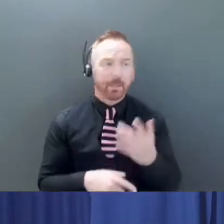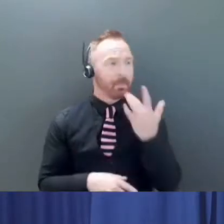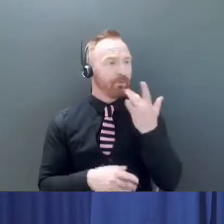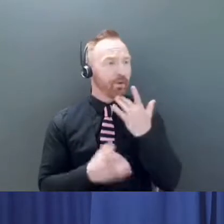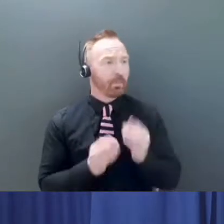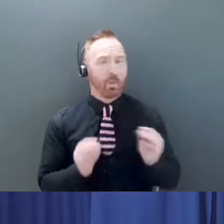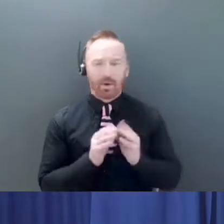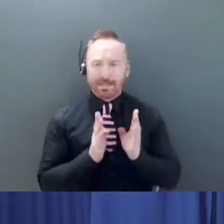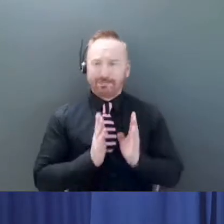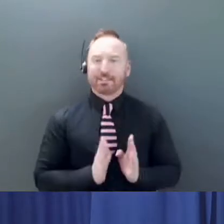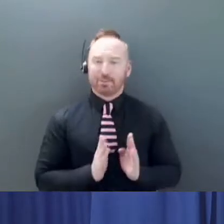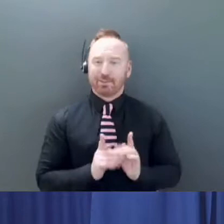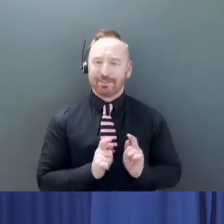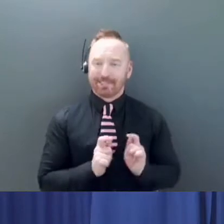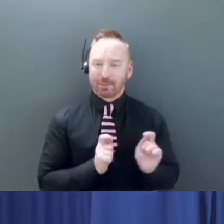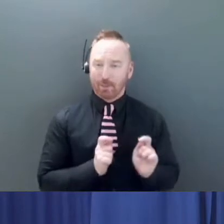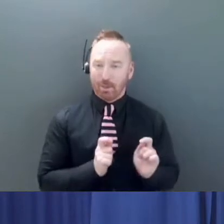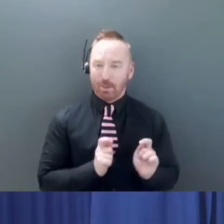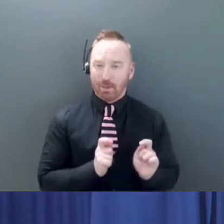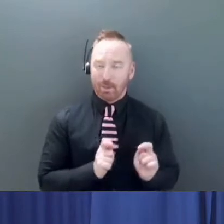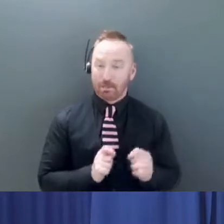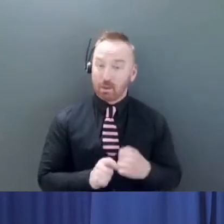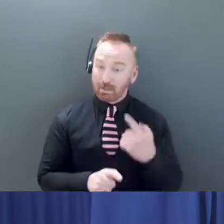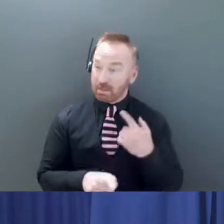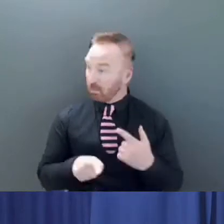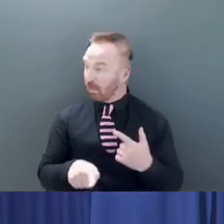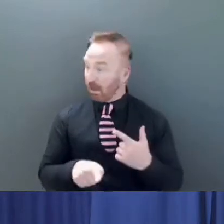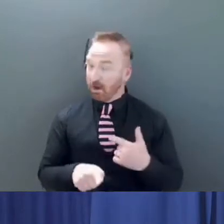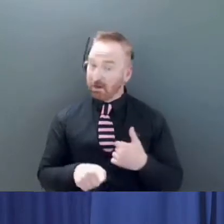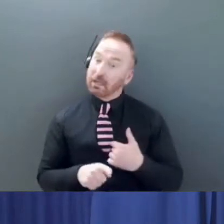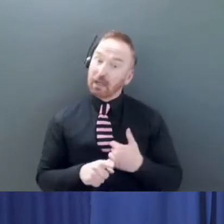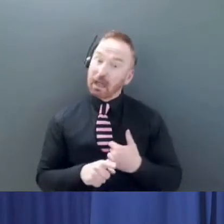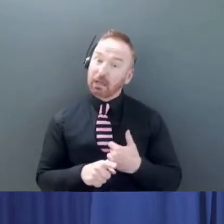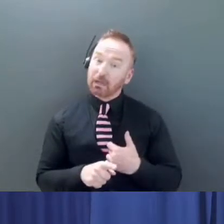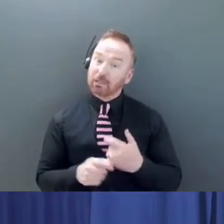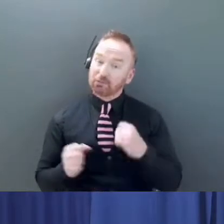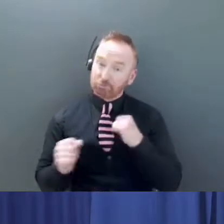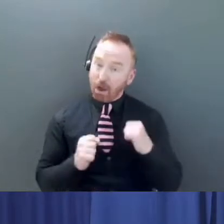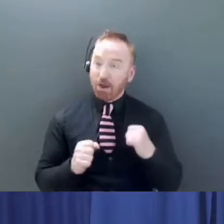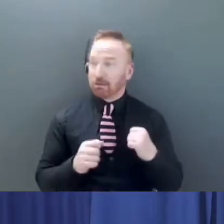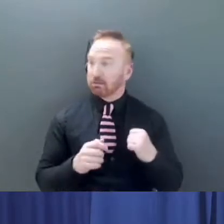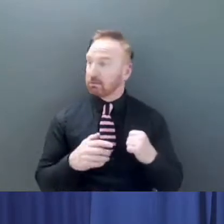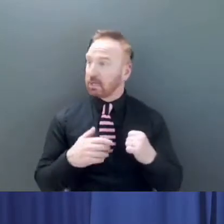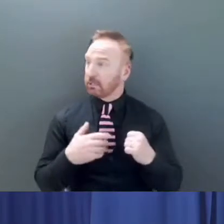I do think we are in a strong place to be moving this way.